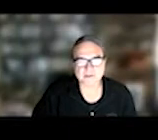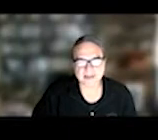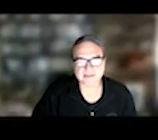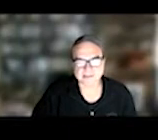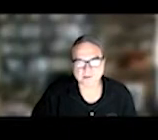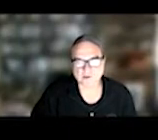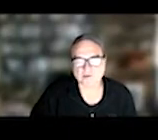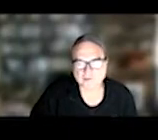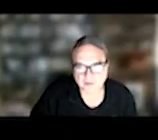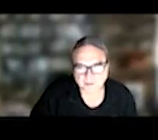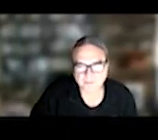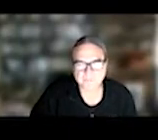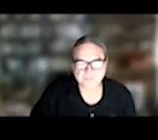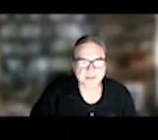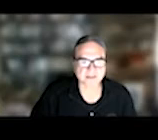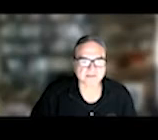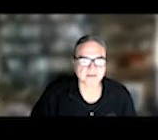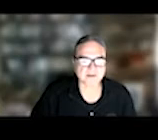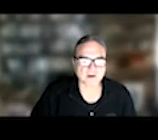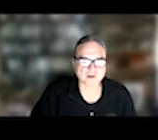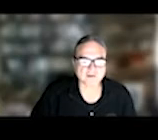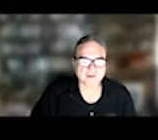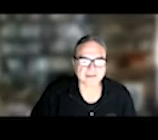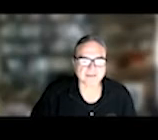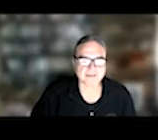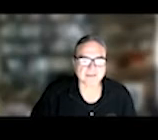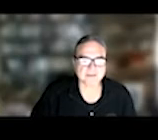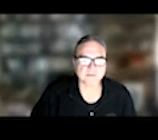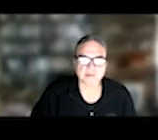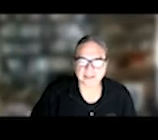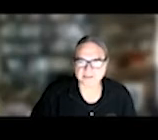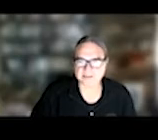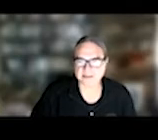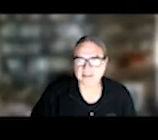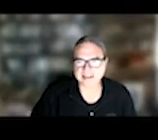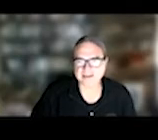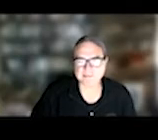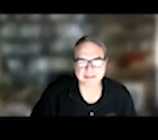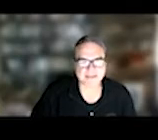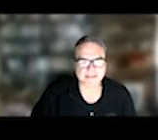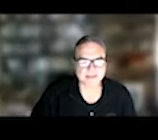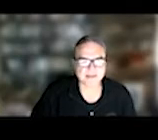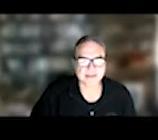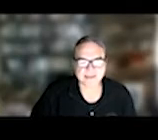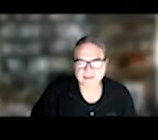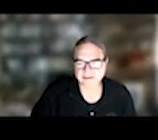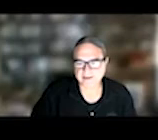has historical trauma because of that cultural connectedness to place that land-based healing